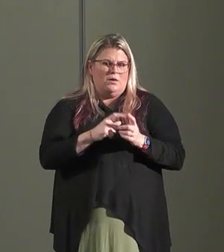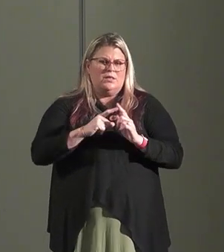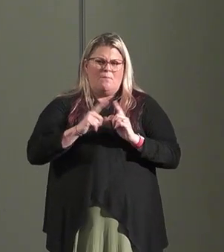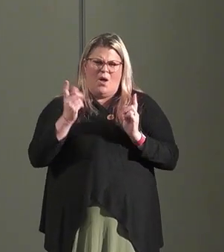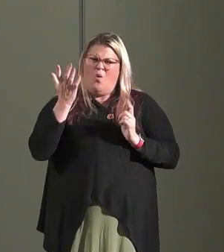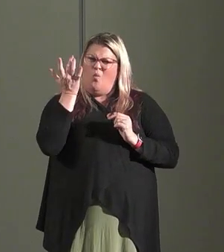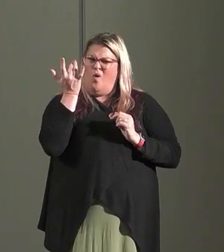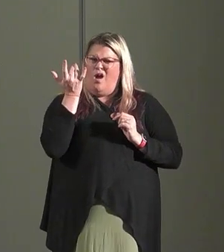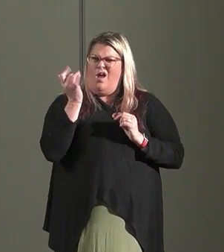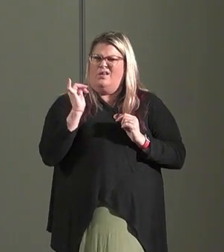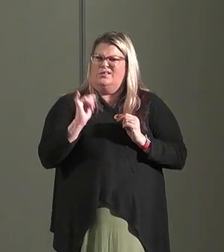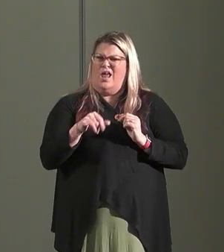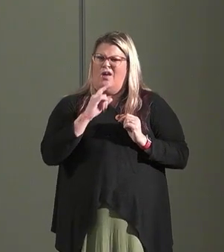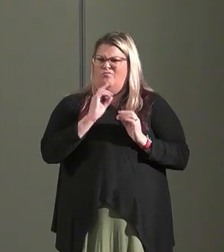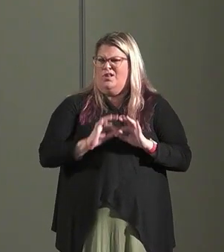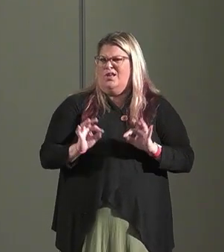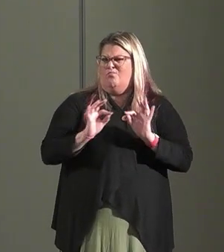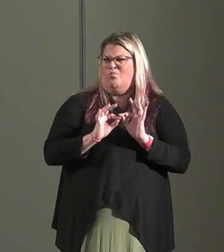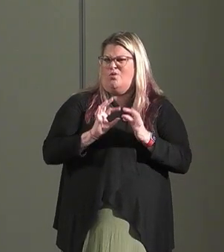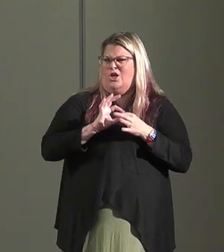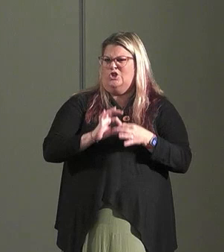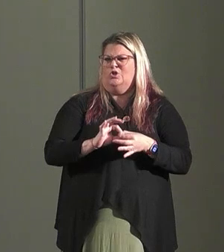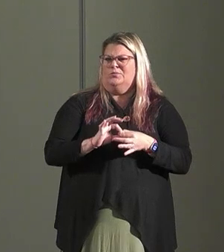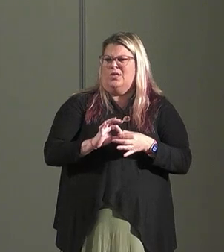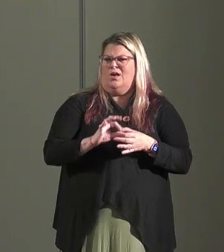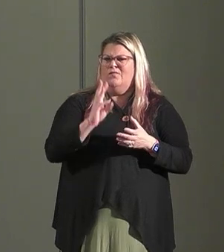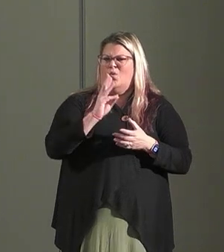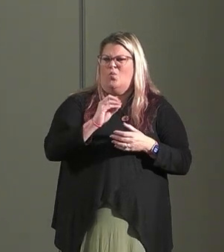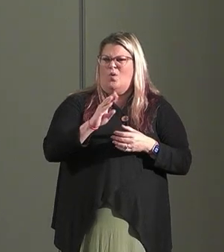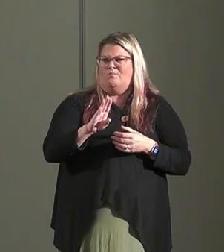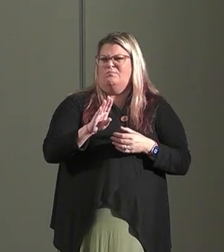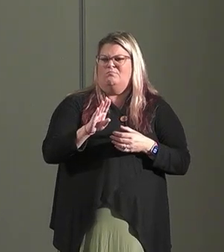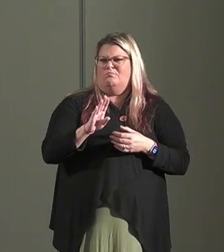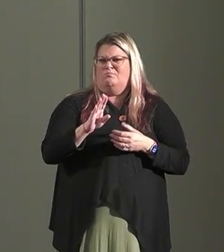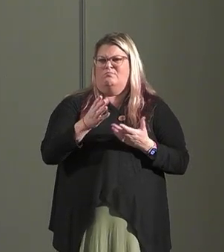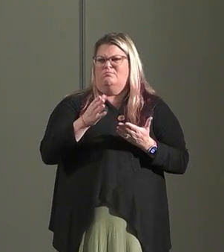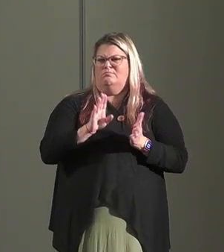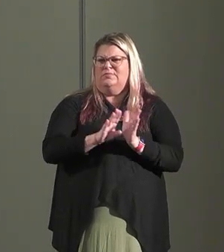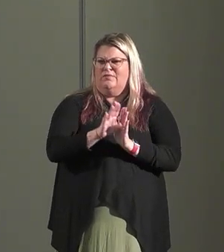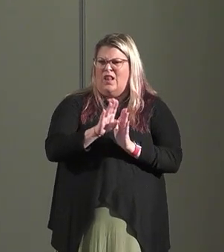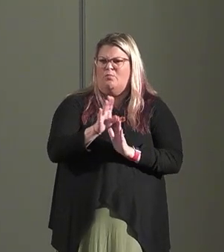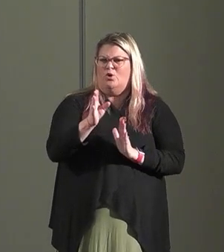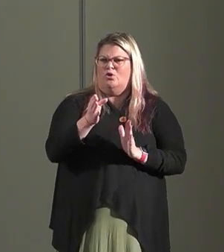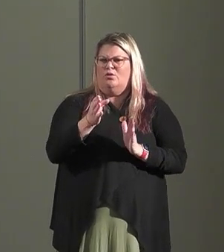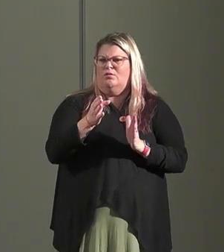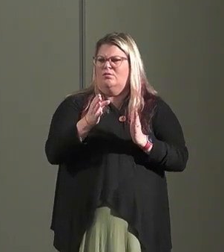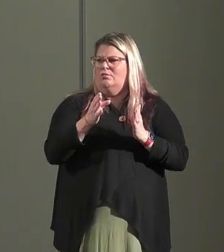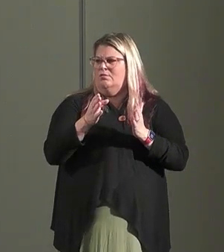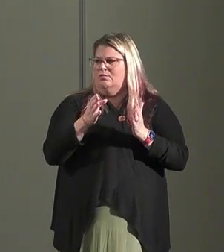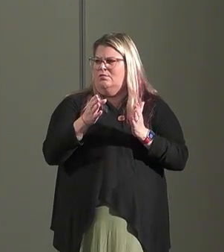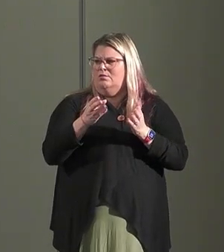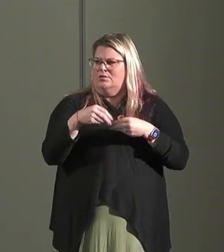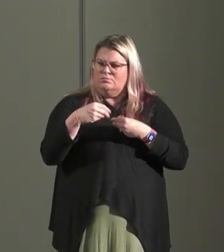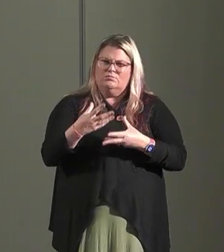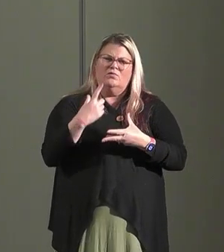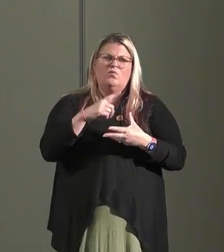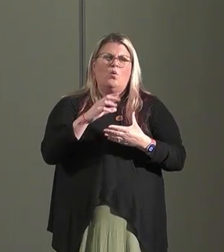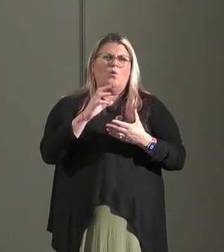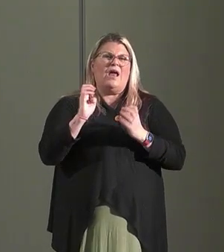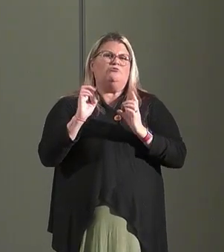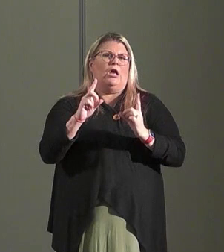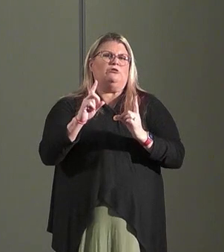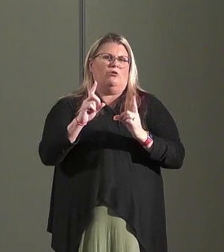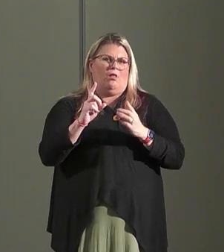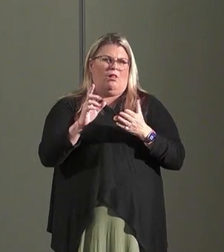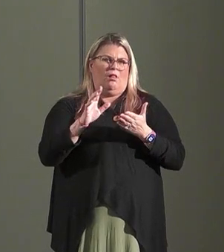that important in terms of website? Development or delivered by educational institution. Rob jump in